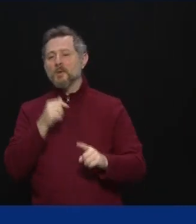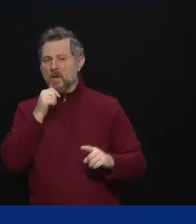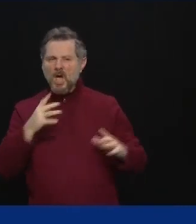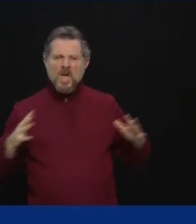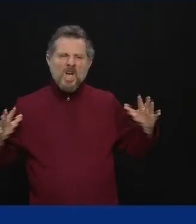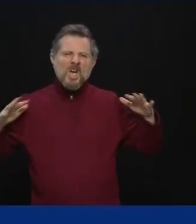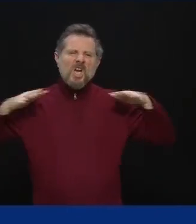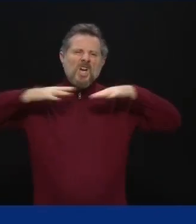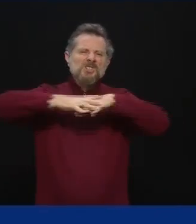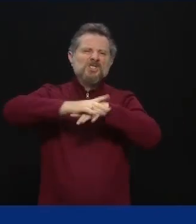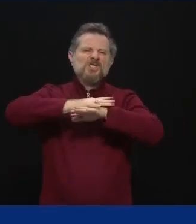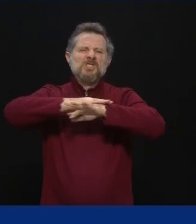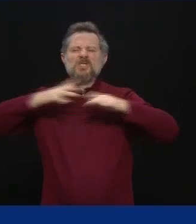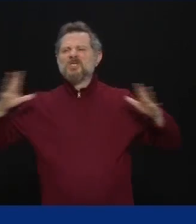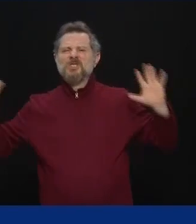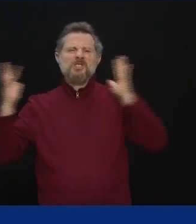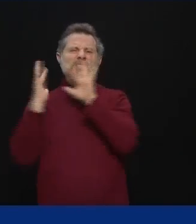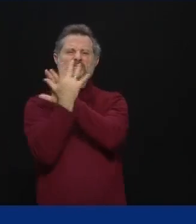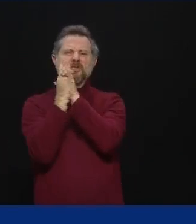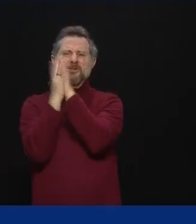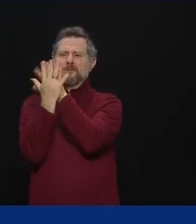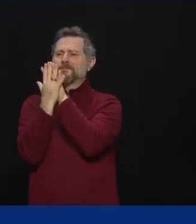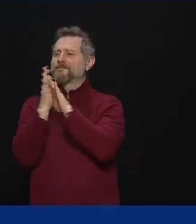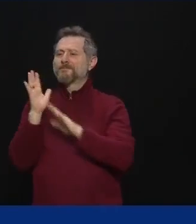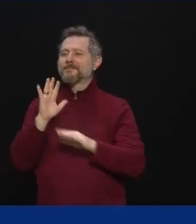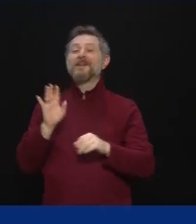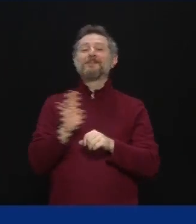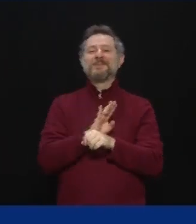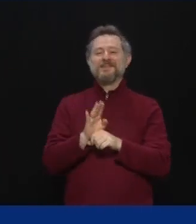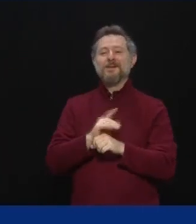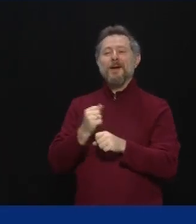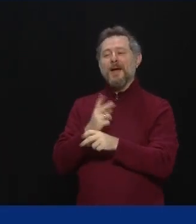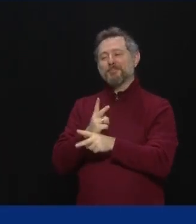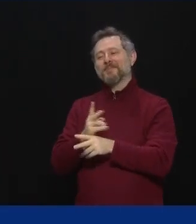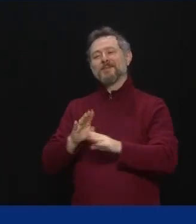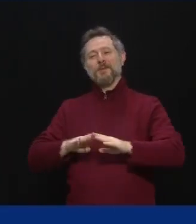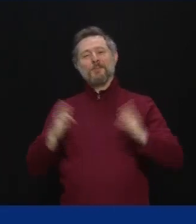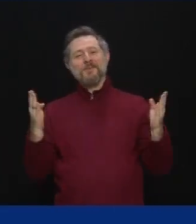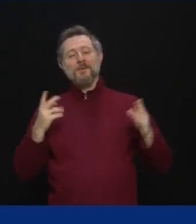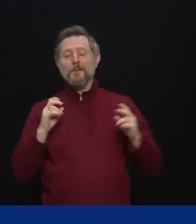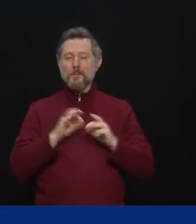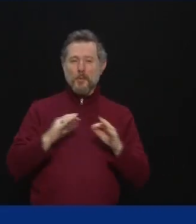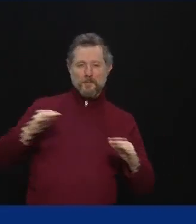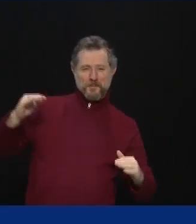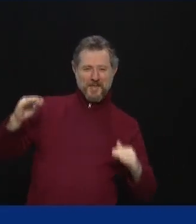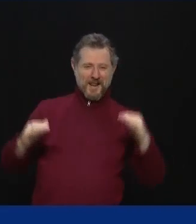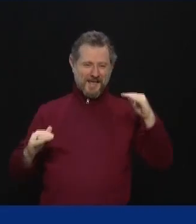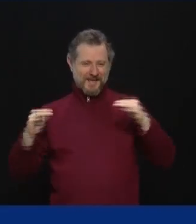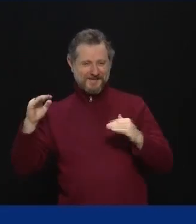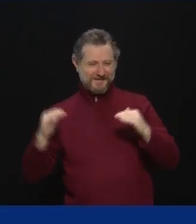IF YOU HAD RESERVATIONS TRY TO KEEP THEM, BUT SPREAD APART. LET'S NOT MAKE IT ANY HARDER ON BUSINESSES STRUGGLING SO HARD